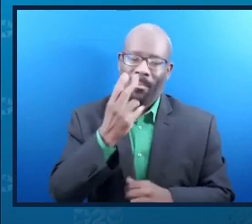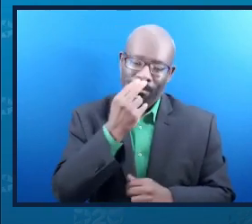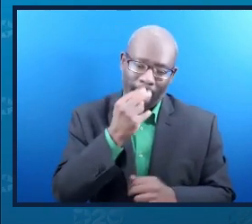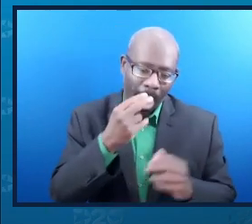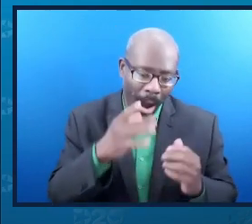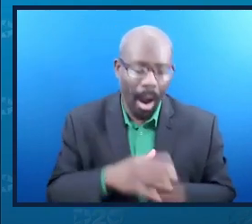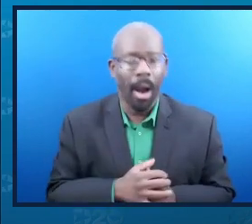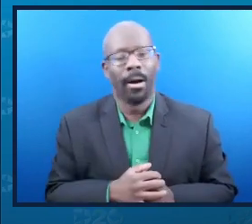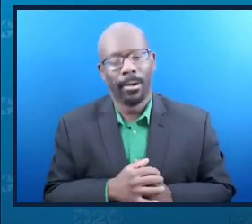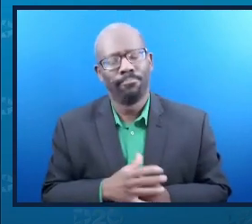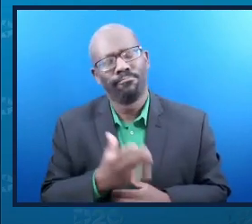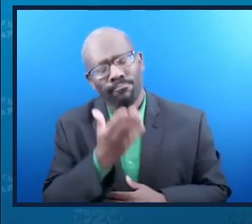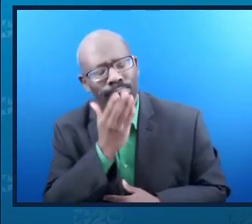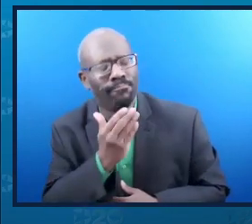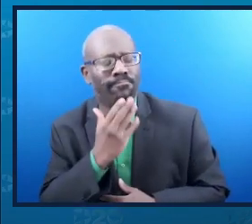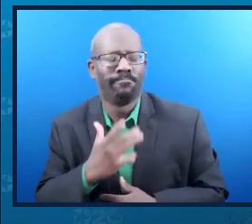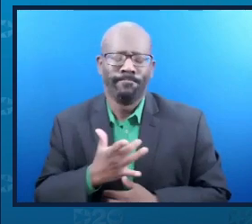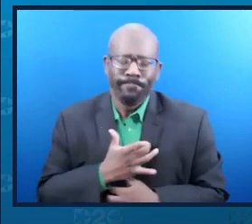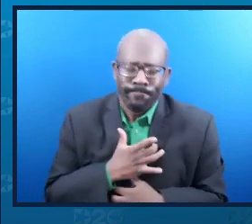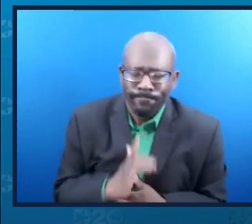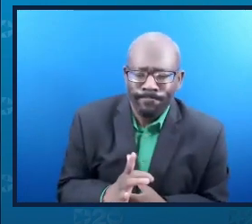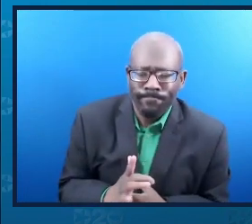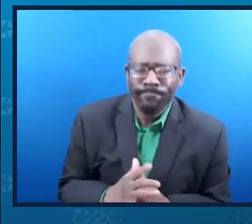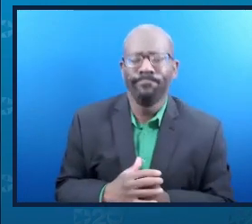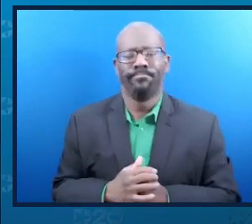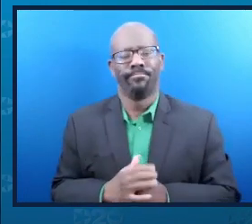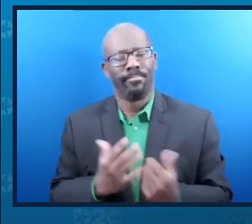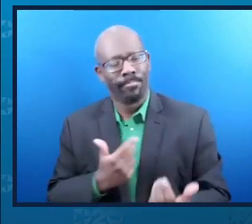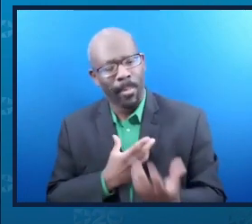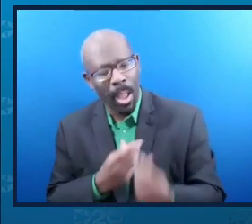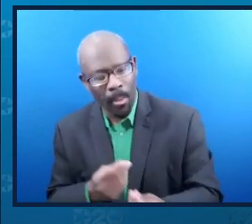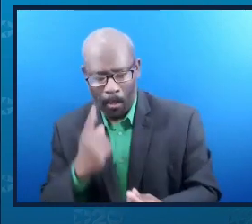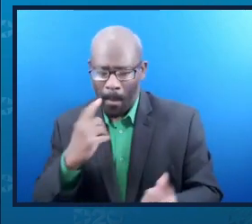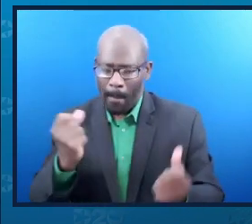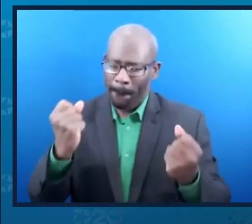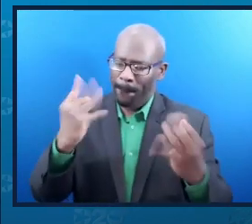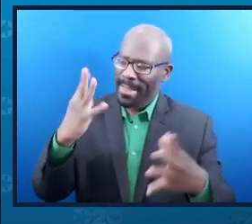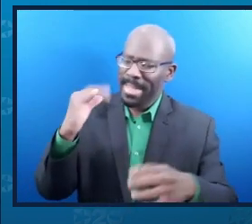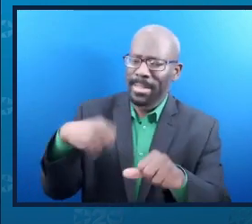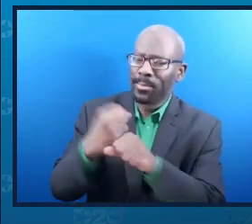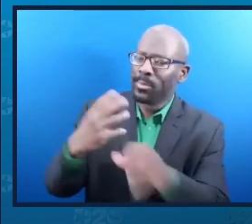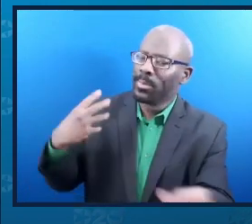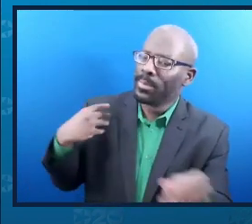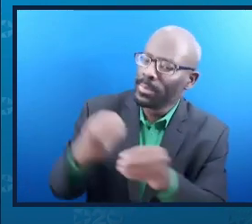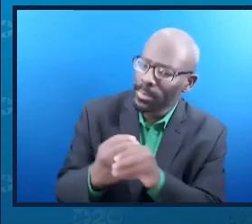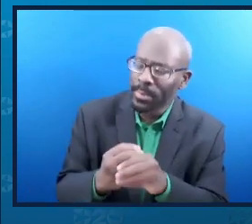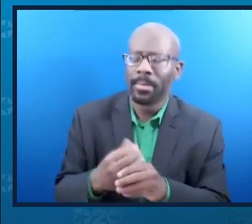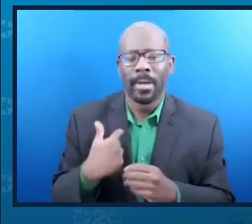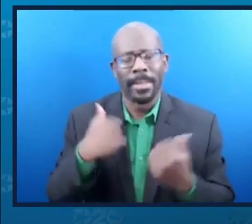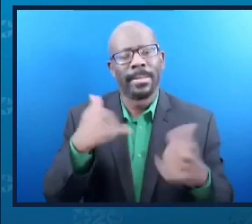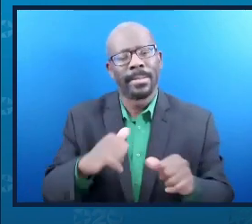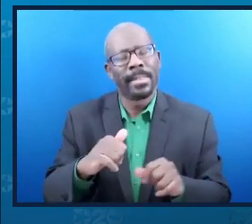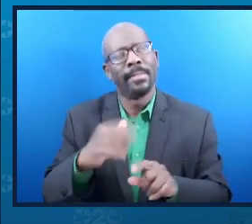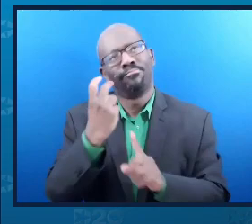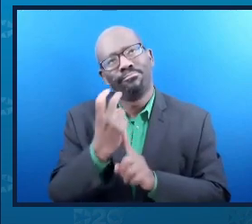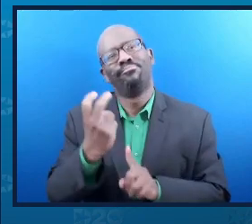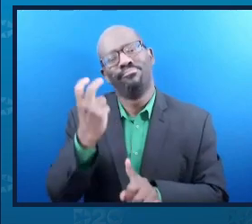HERE IT IS ALL THESE YEARS LATER, AND IT IS VIVID IN MY MIND.